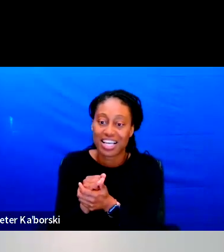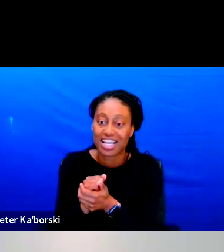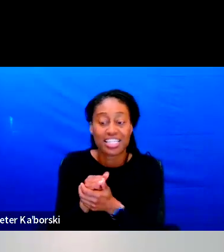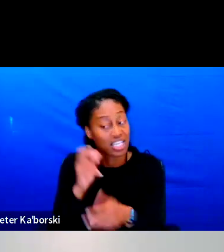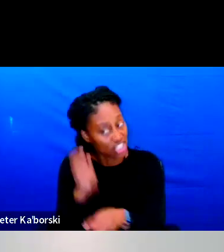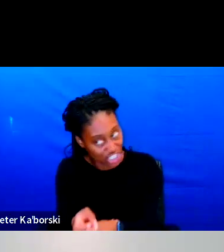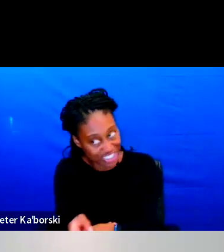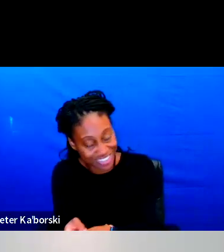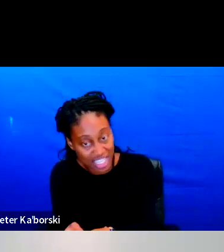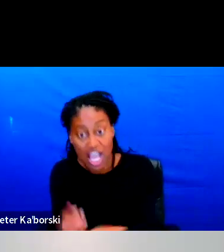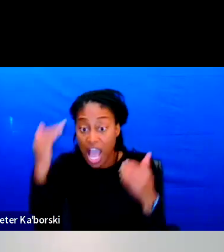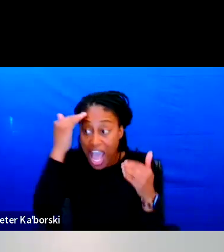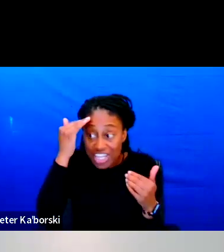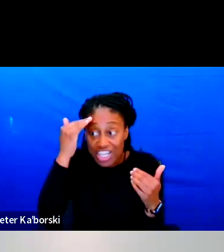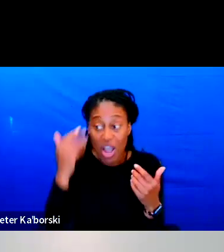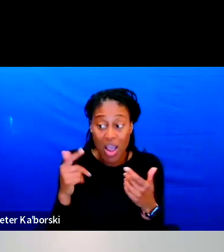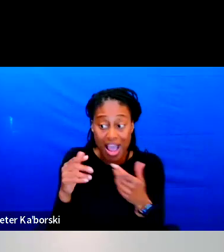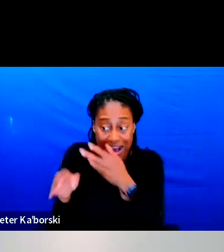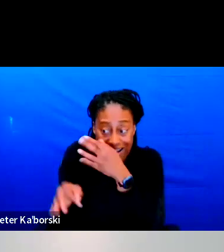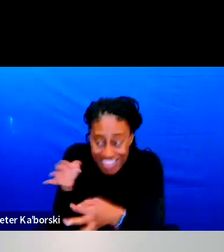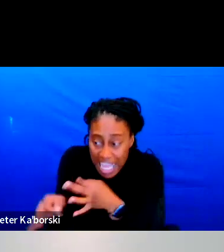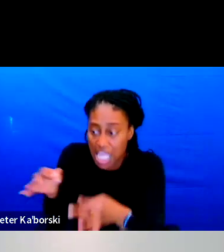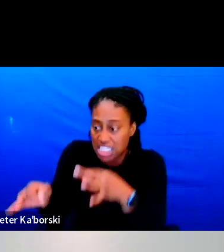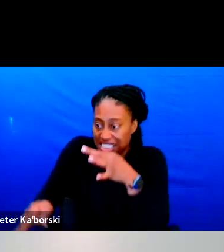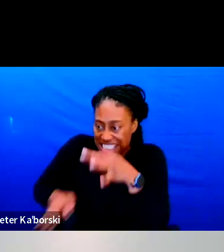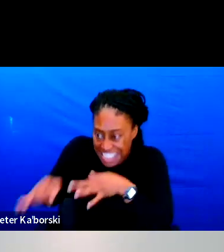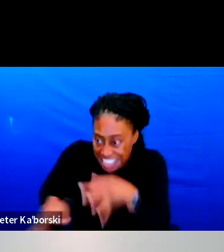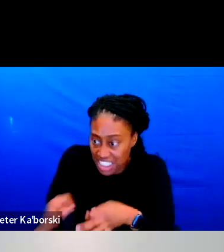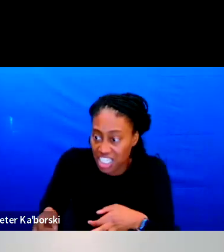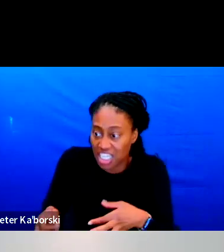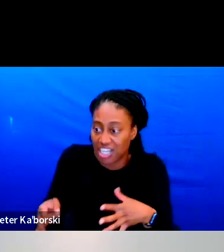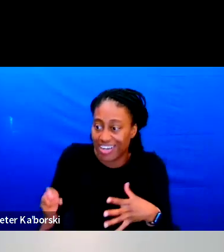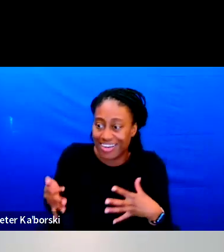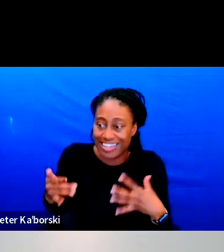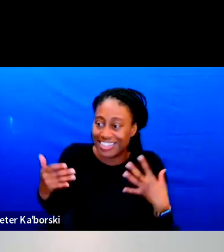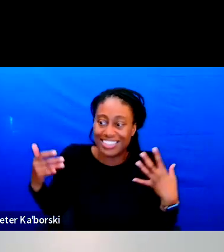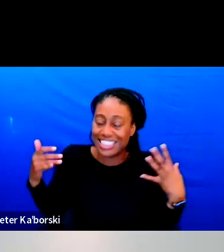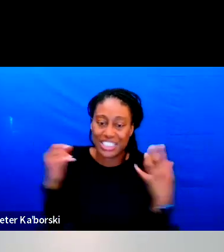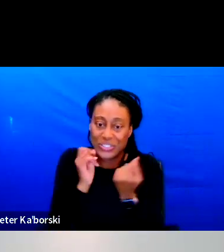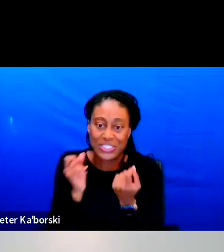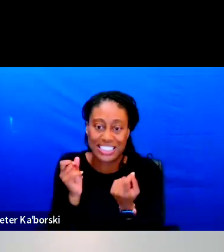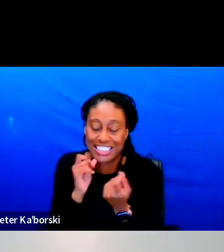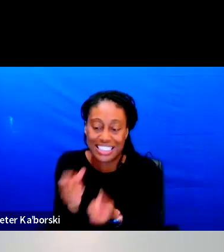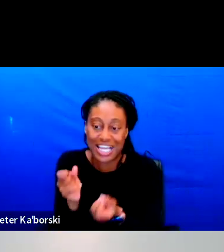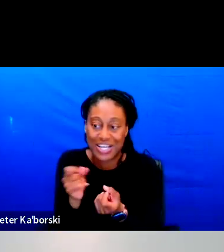Selina Butcher: Know my stuff. I'm giving you all the stuff, but. Sandra McBroom: Yeah, just. Selina Butcher: For them to translate what I'm saying and anything technical forget about it.